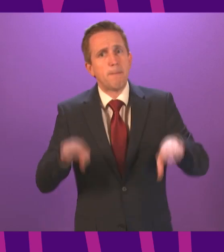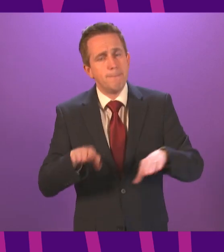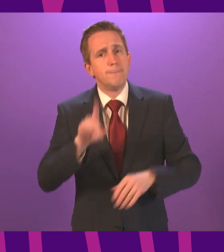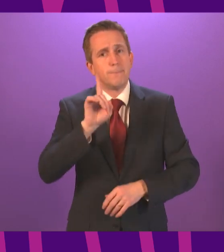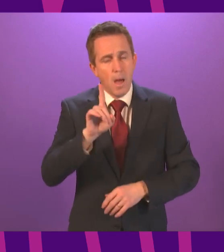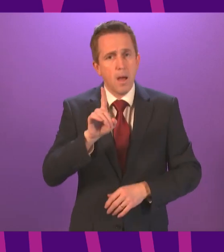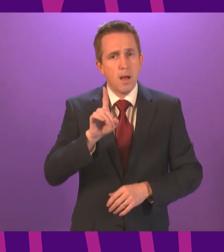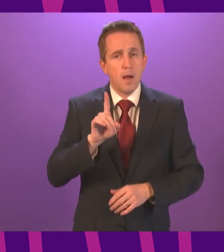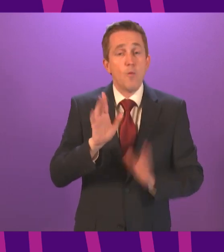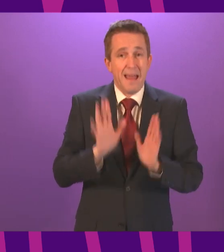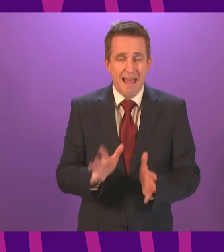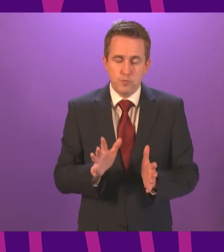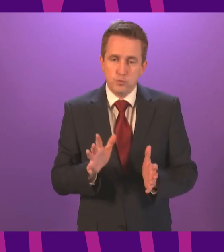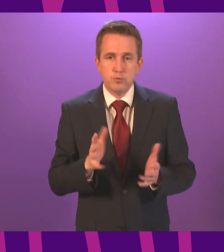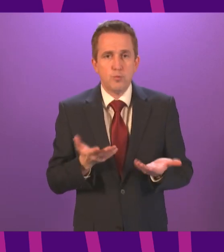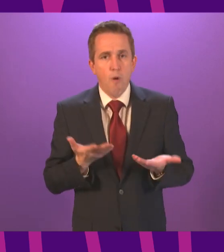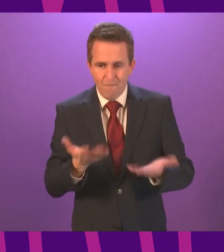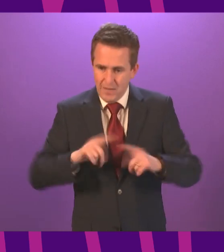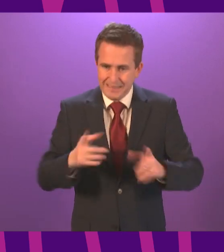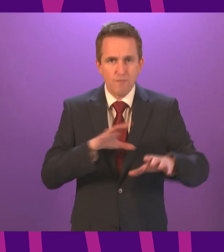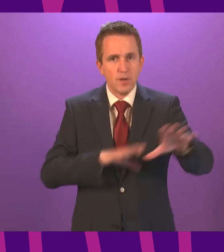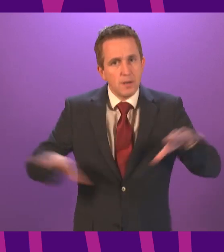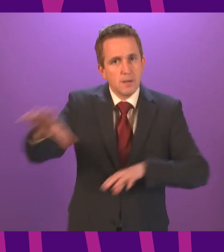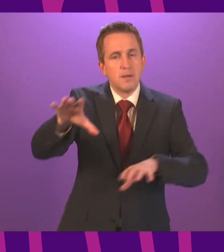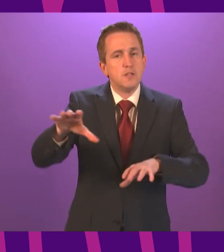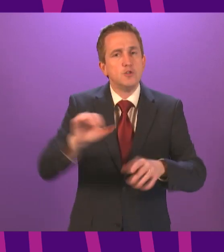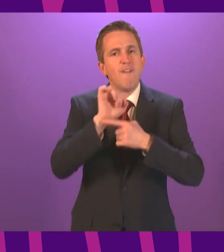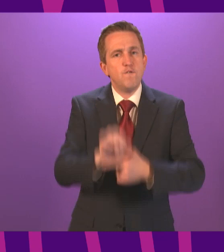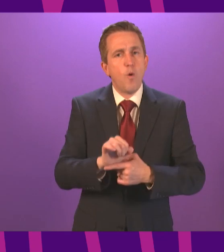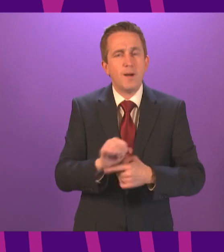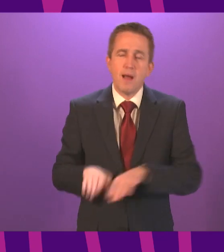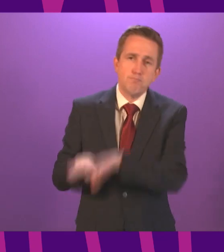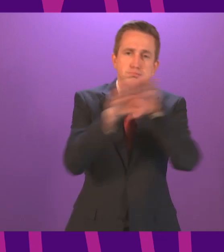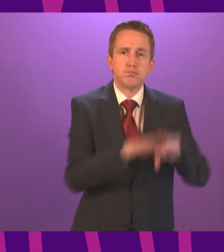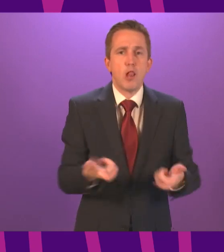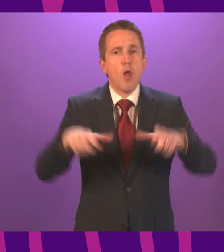a one-size-fits-all lockdown, as is in place in many other countries and, indeed, in other